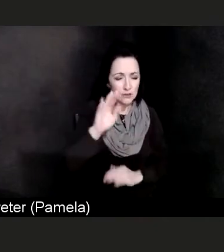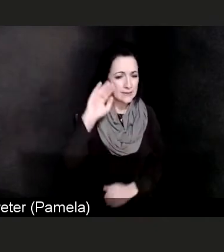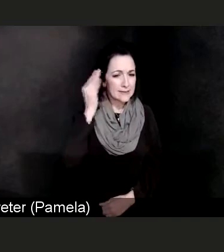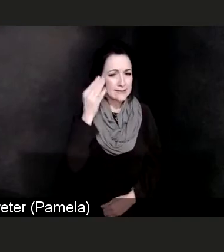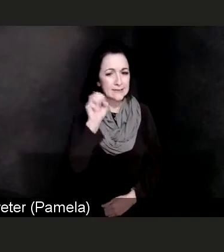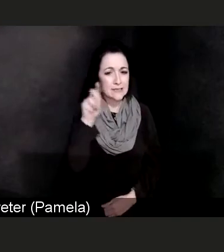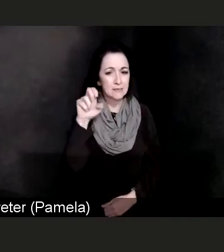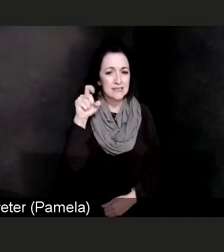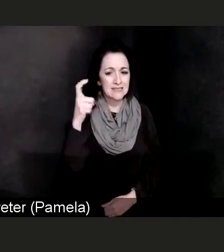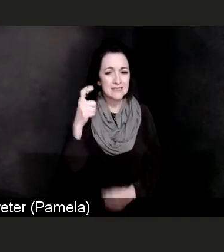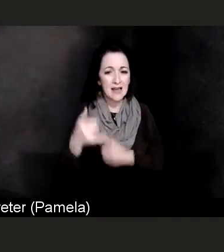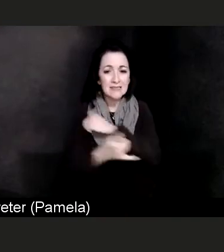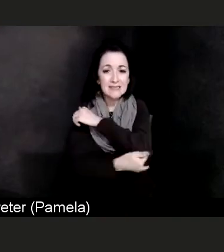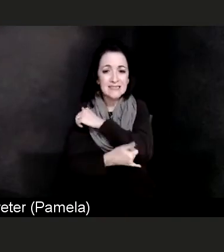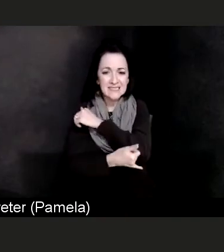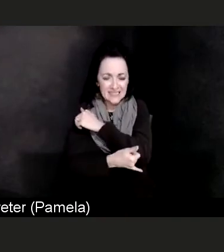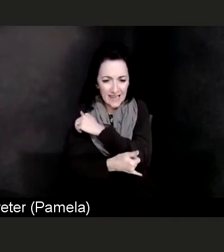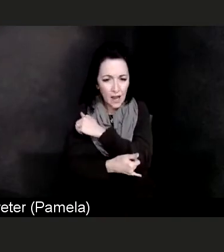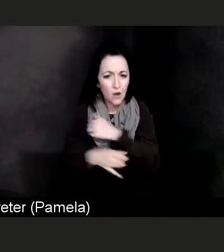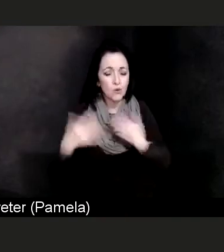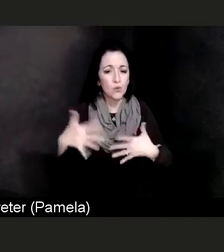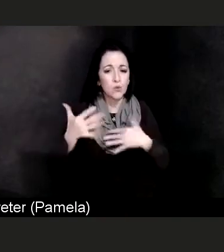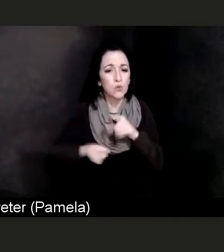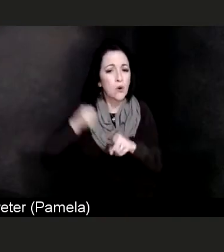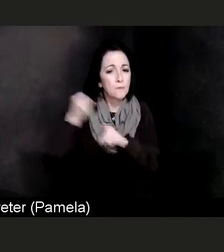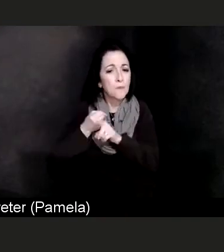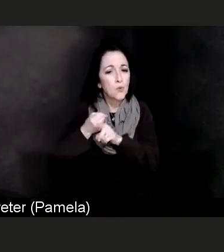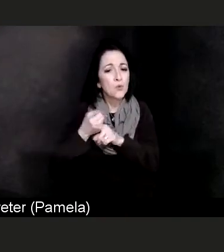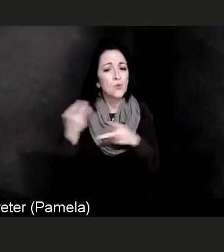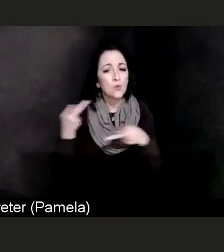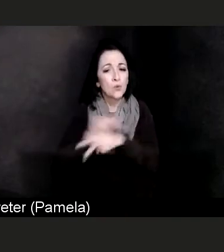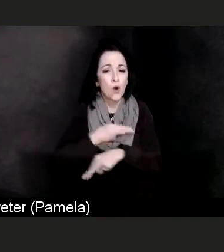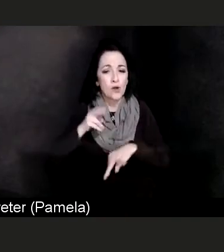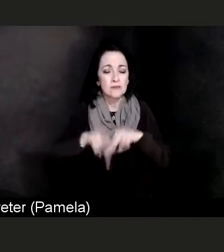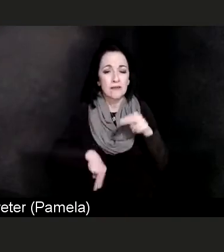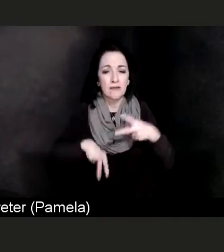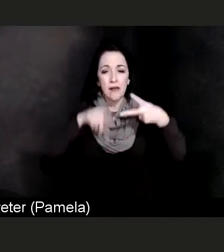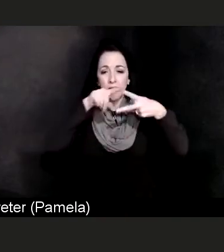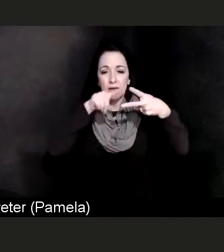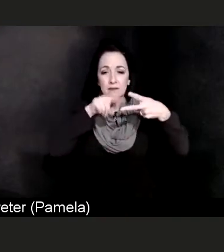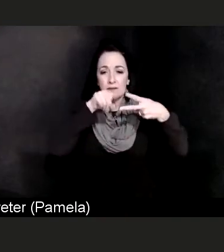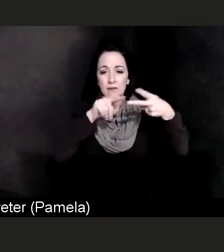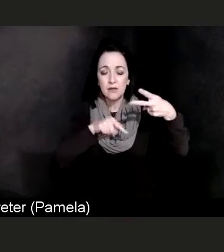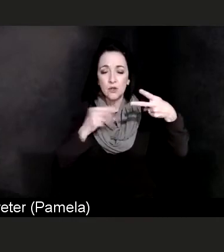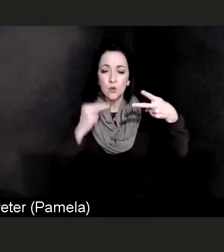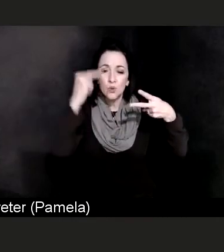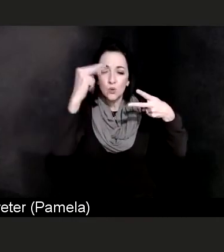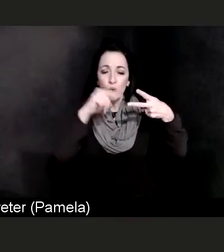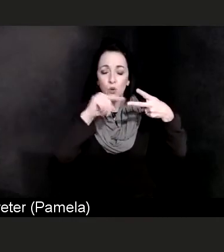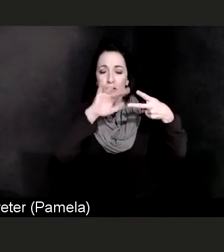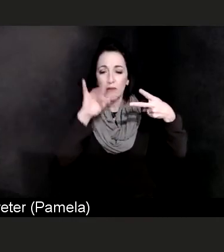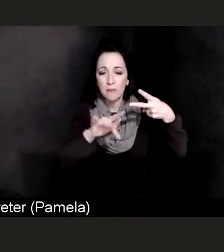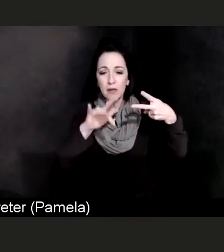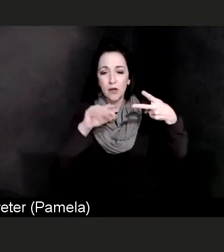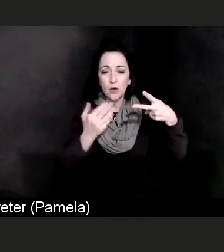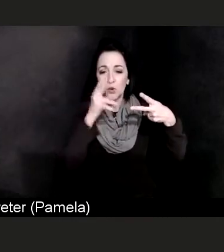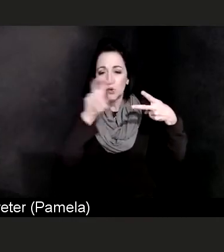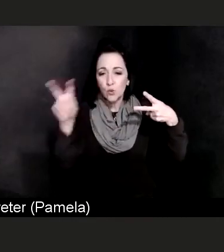Not to give anyone the impression that New Castle County or Kent County were spared, the second surge seemed to be,